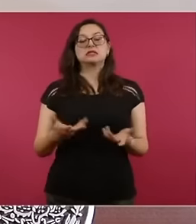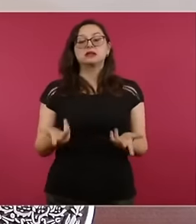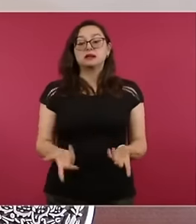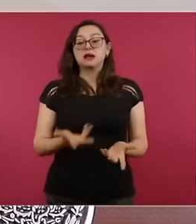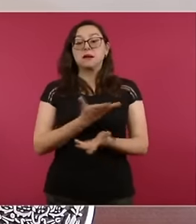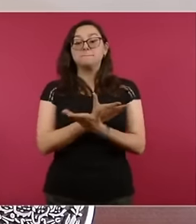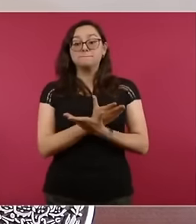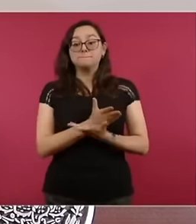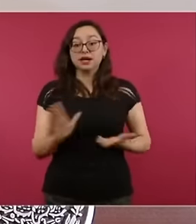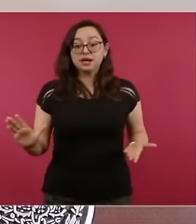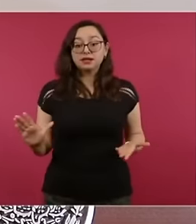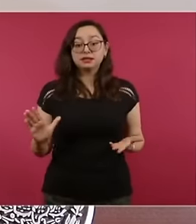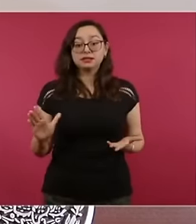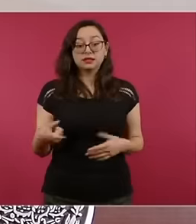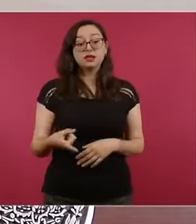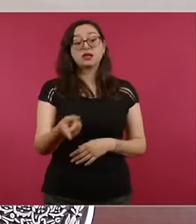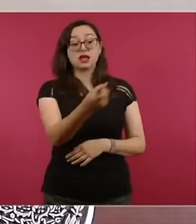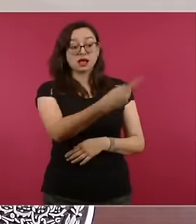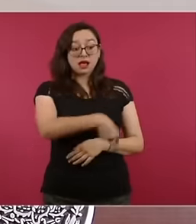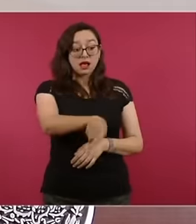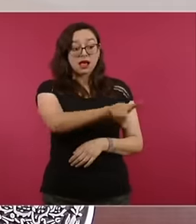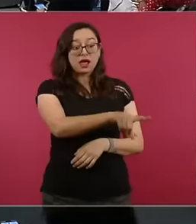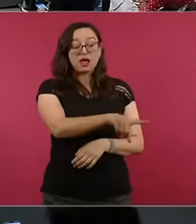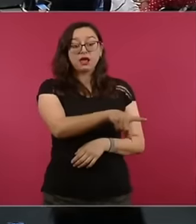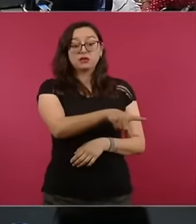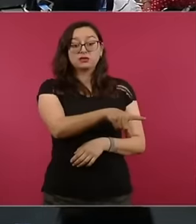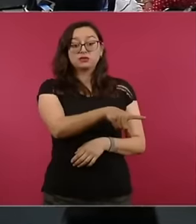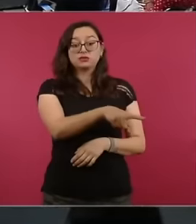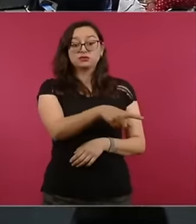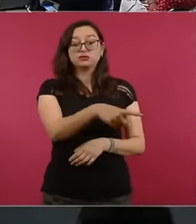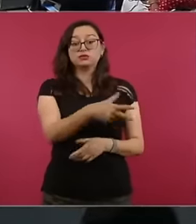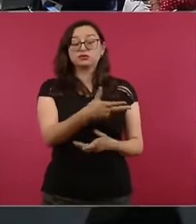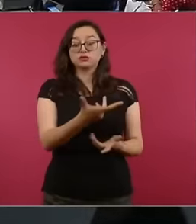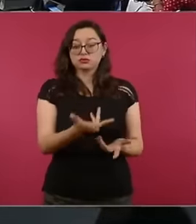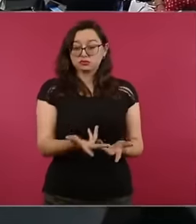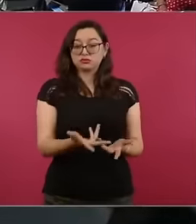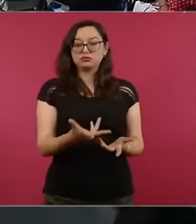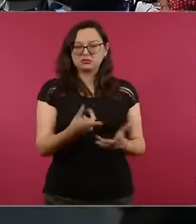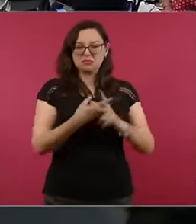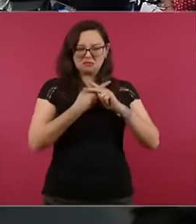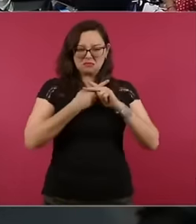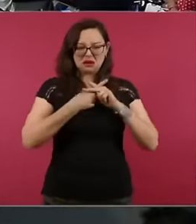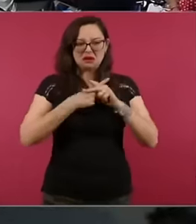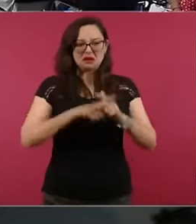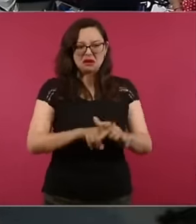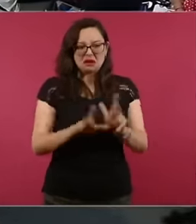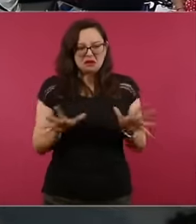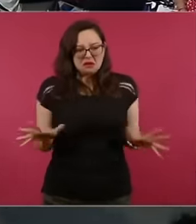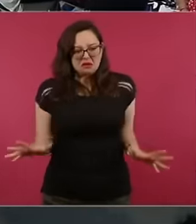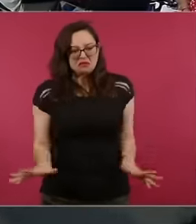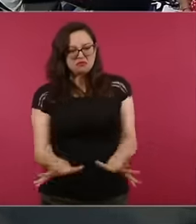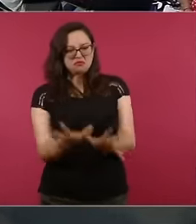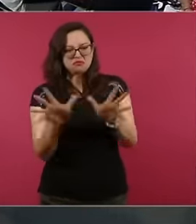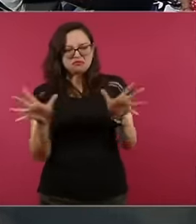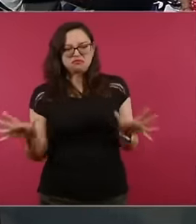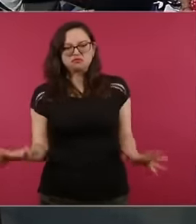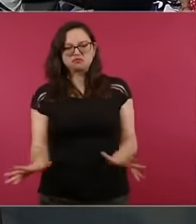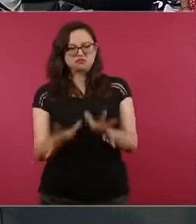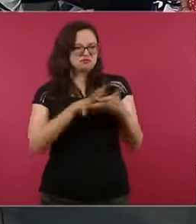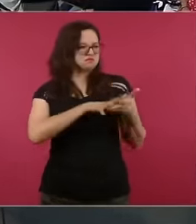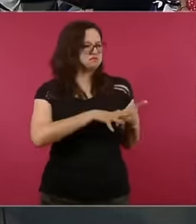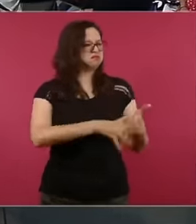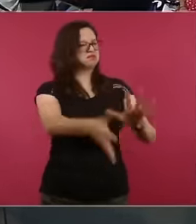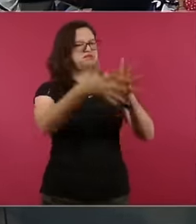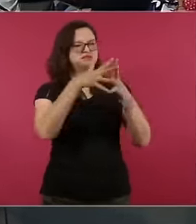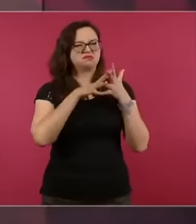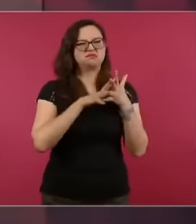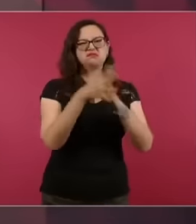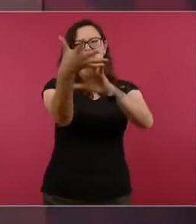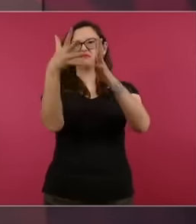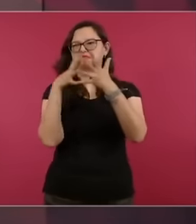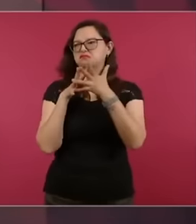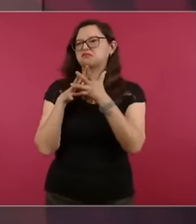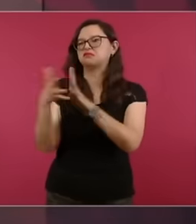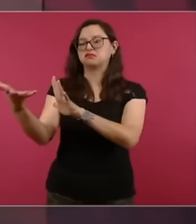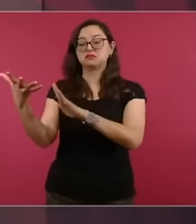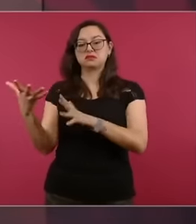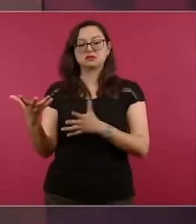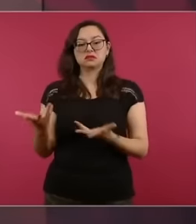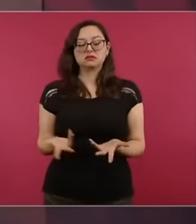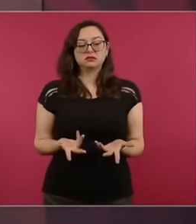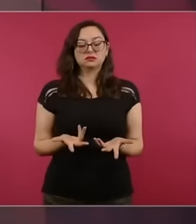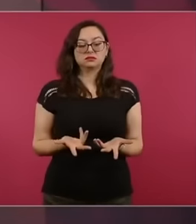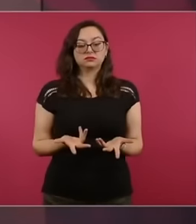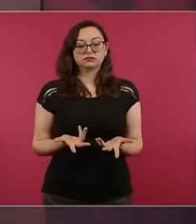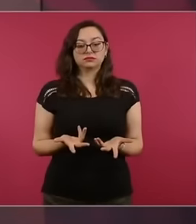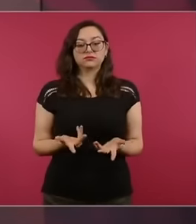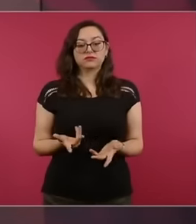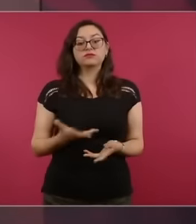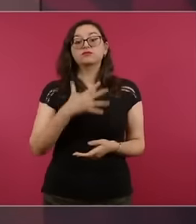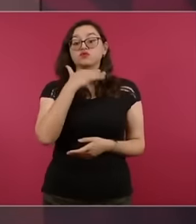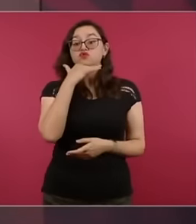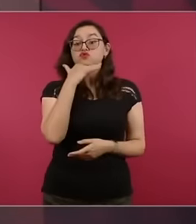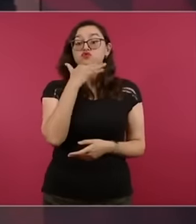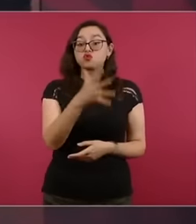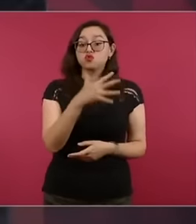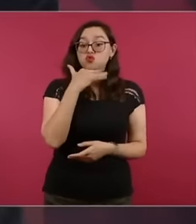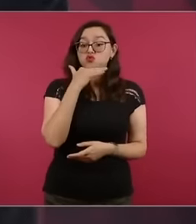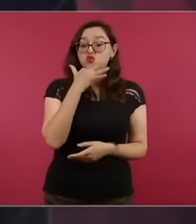causes of the violence that was unleashed in the country because corruption produced